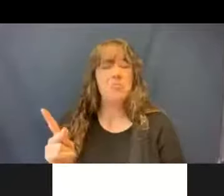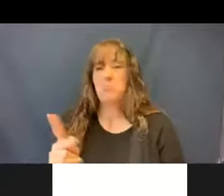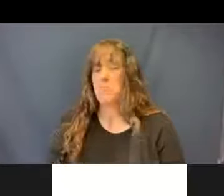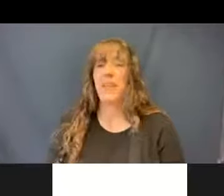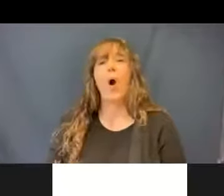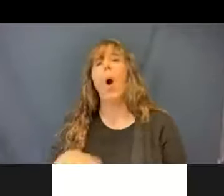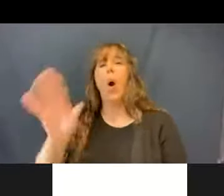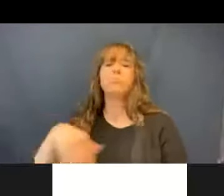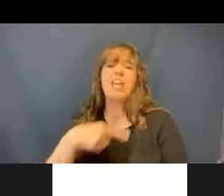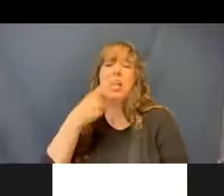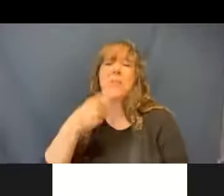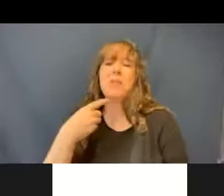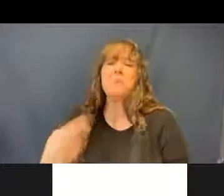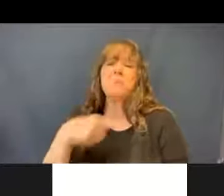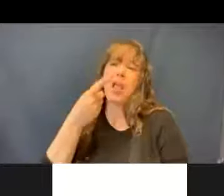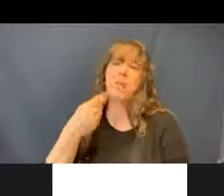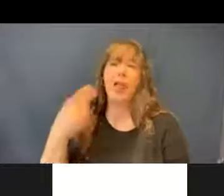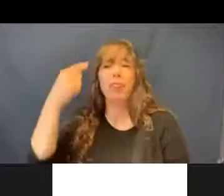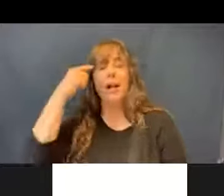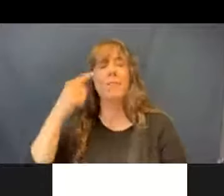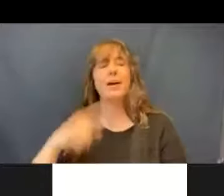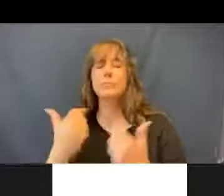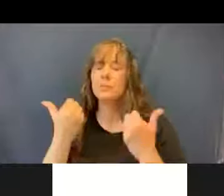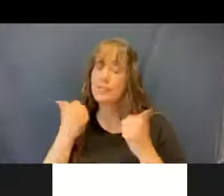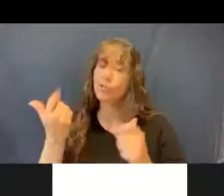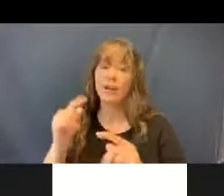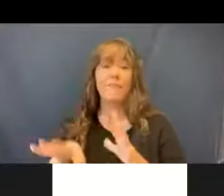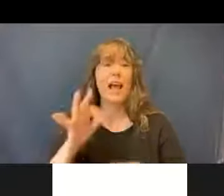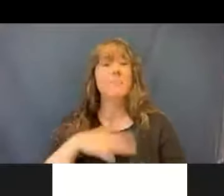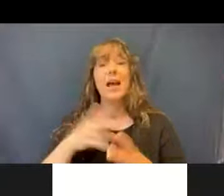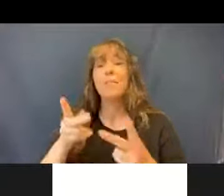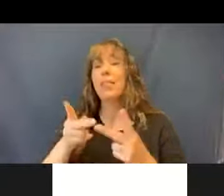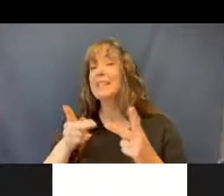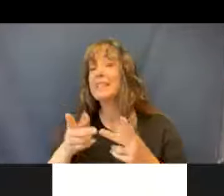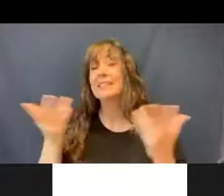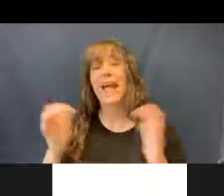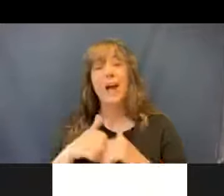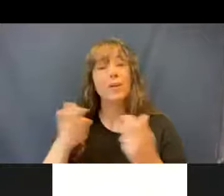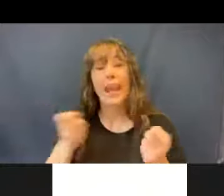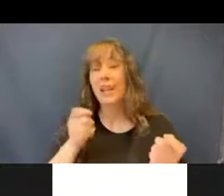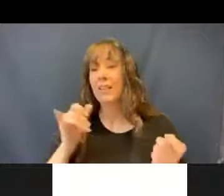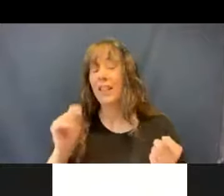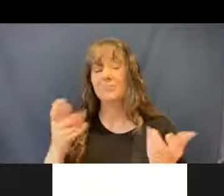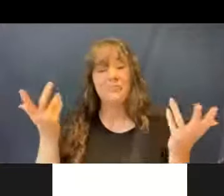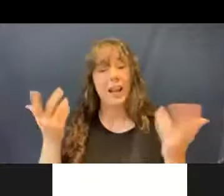and I'm still trying to find my place and how to handle that. I got into vet school,